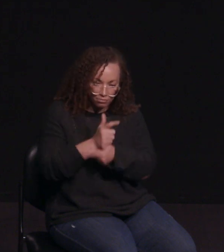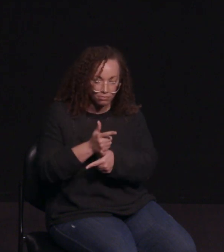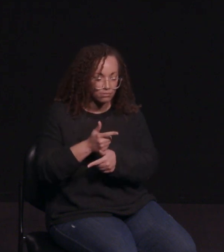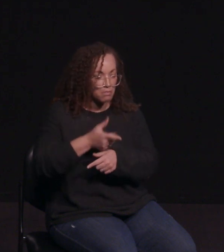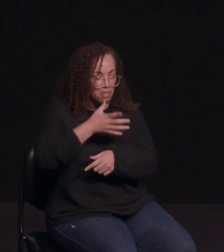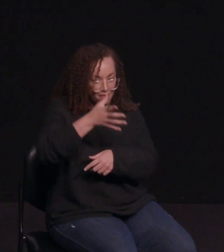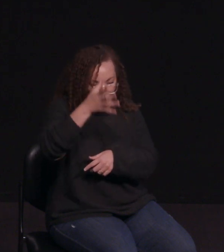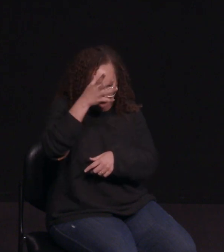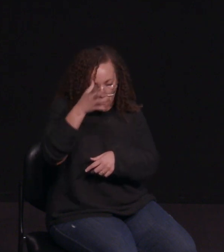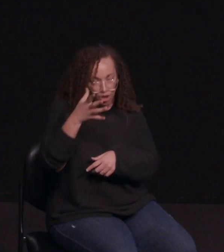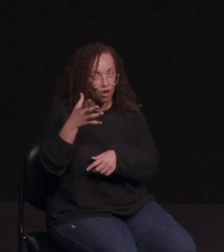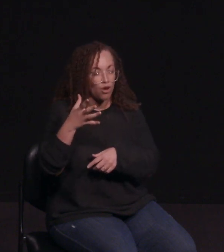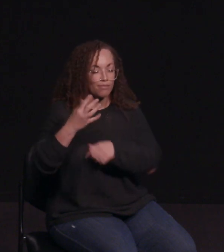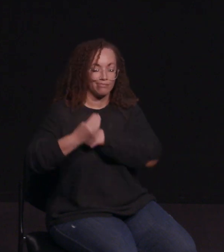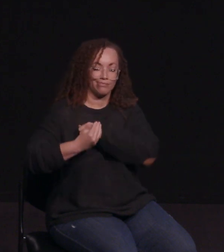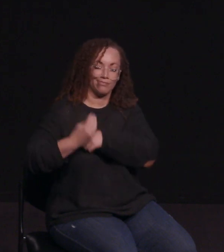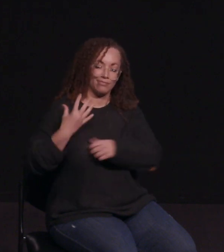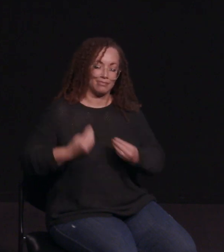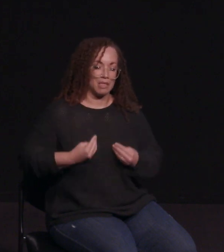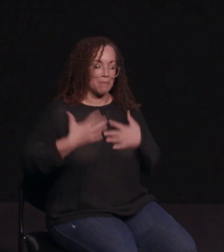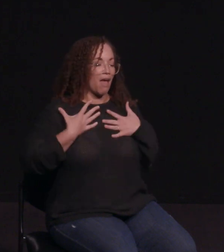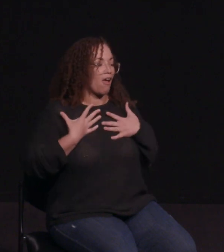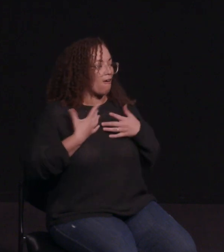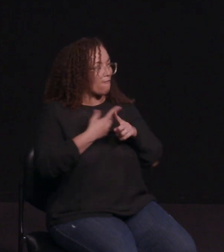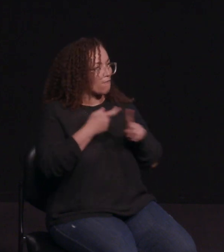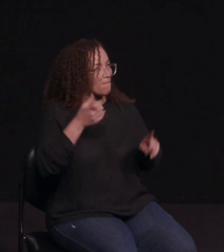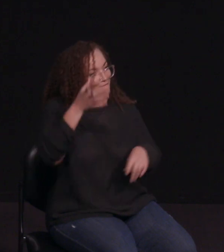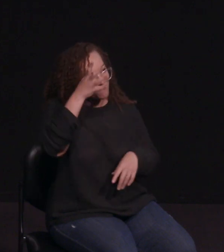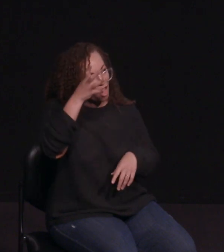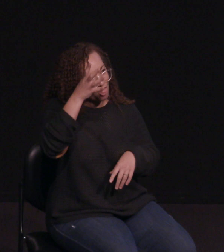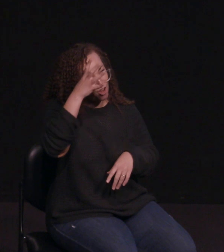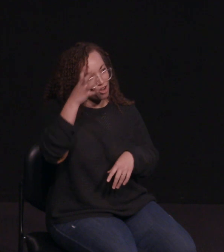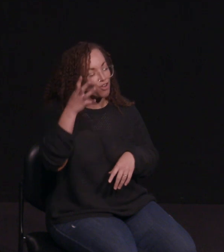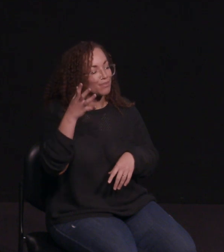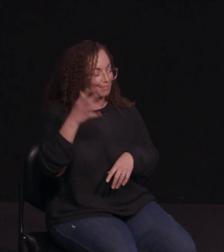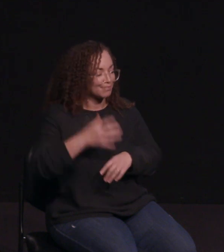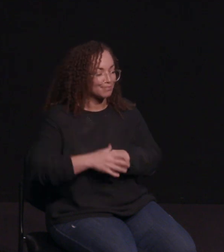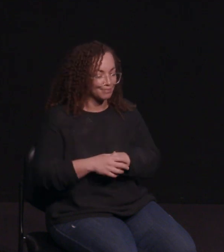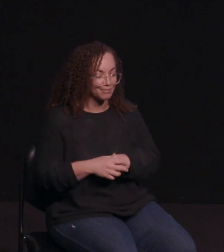Edwin Bryant, who founded and led a traveling gospel quartet, the Four Stars of Harmony.